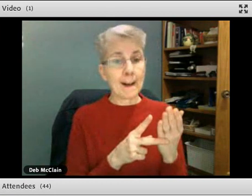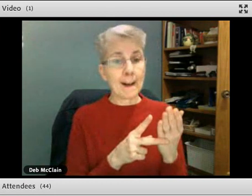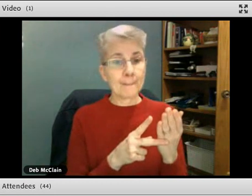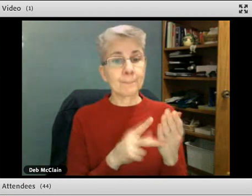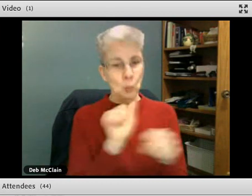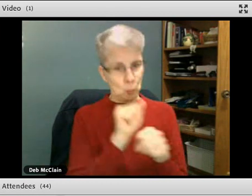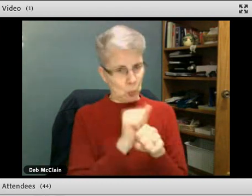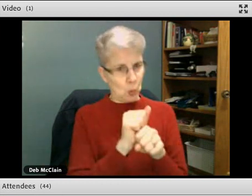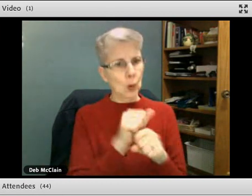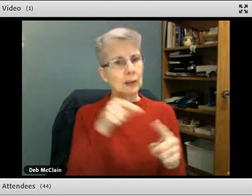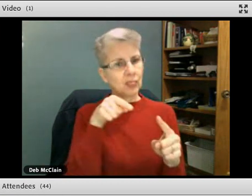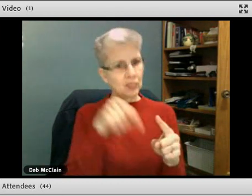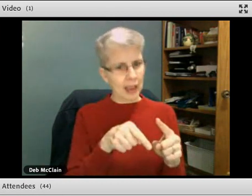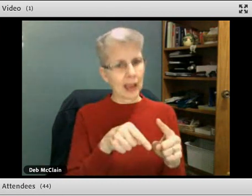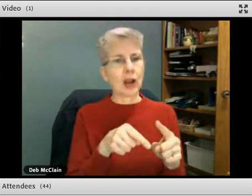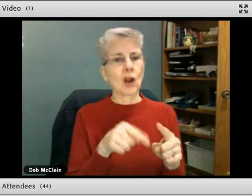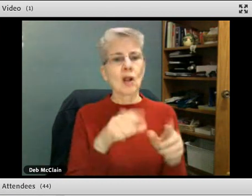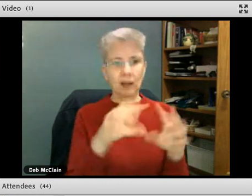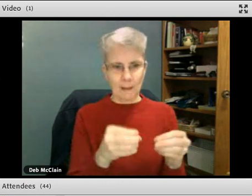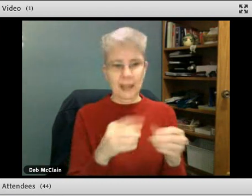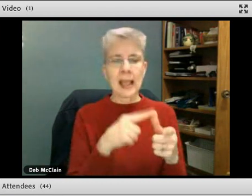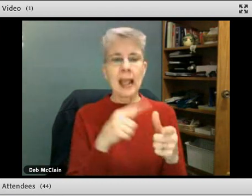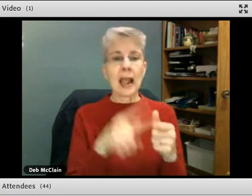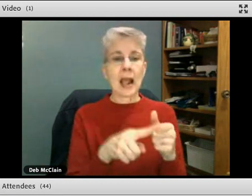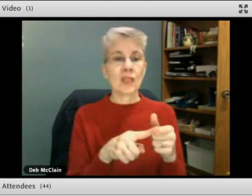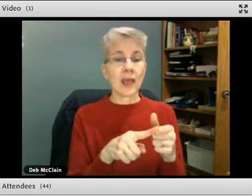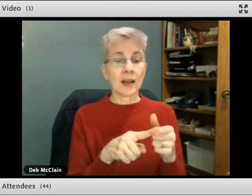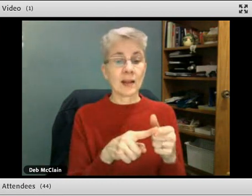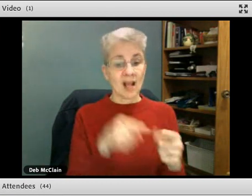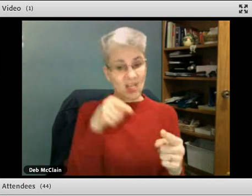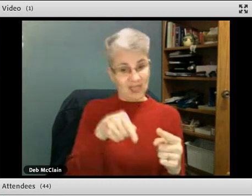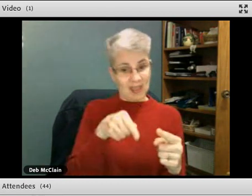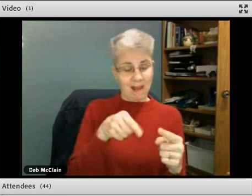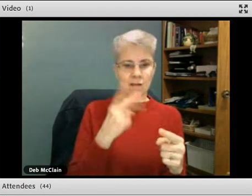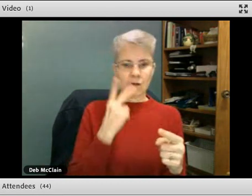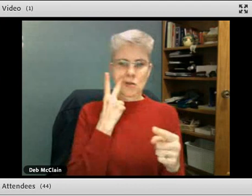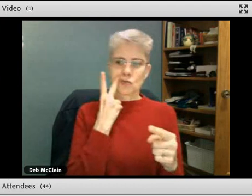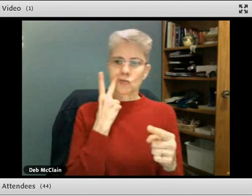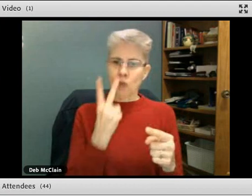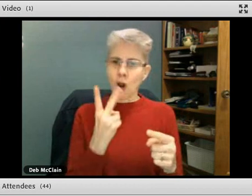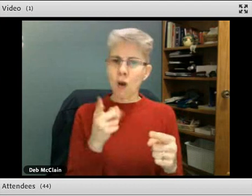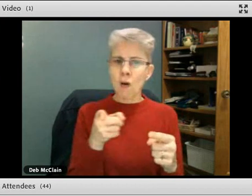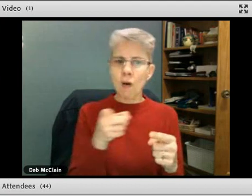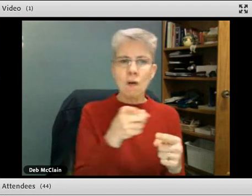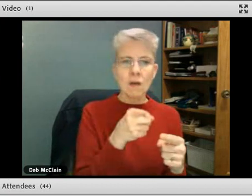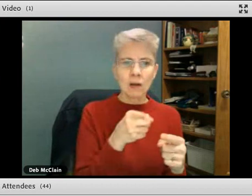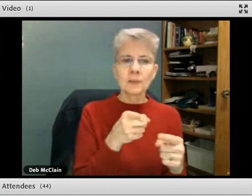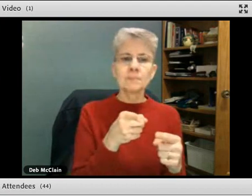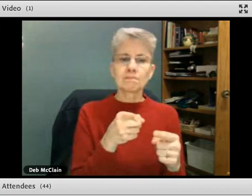and at this point saw the position at the Library of Congress.